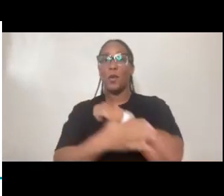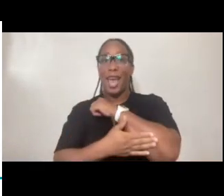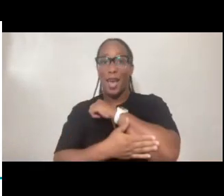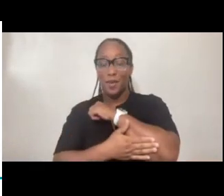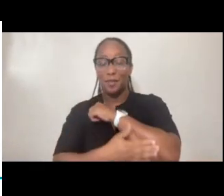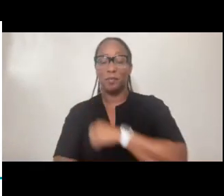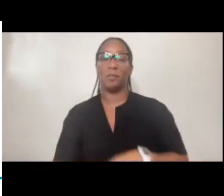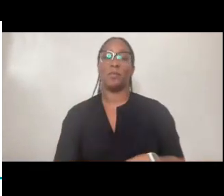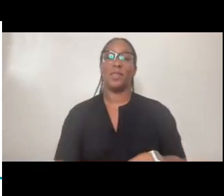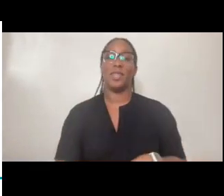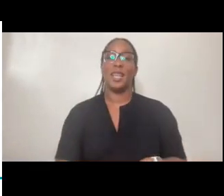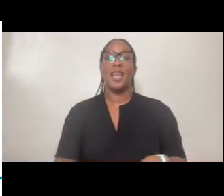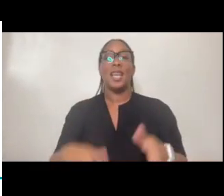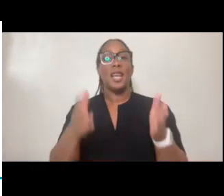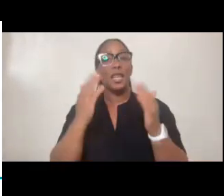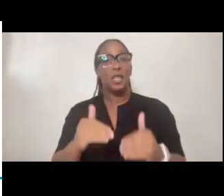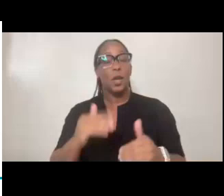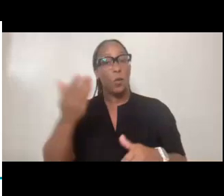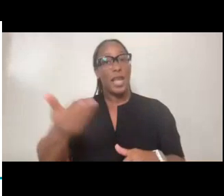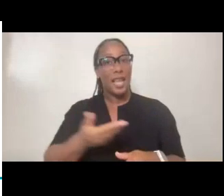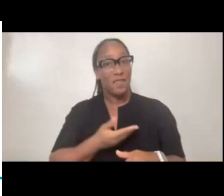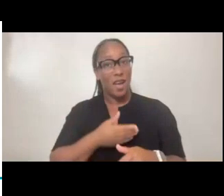We invite next slide.